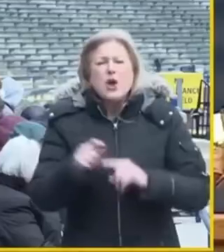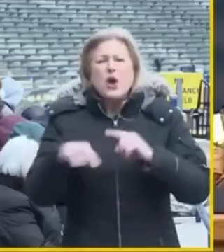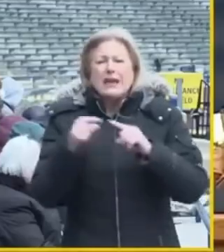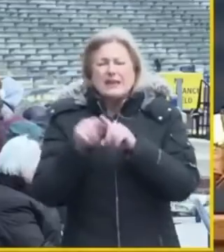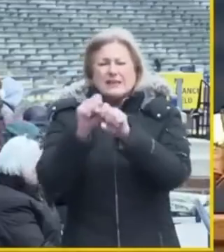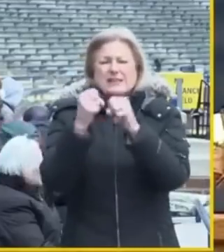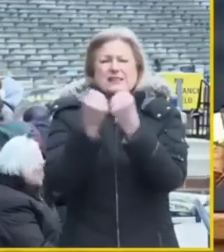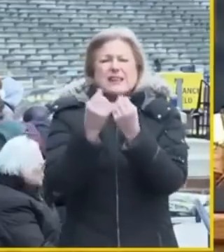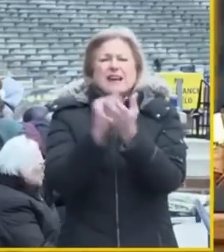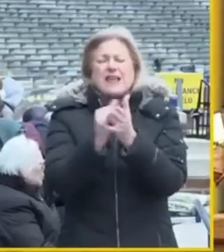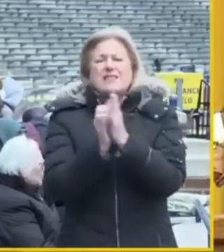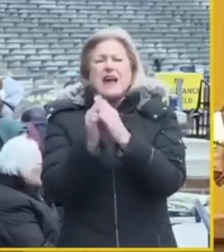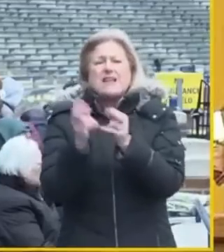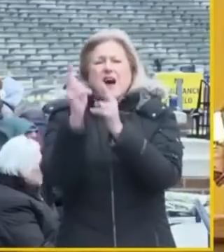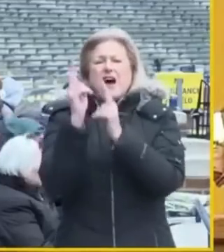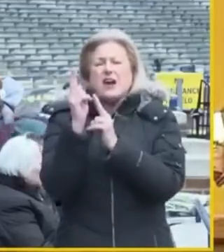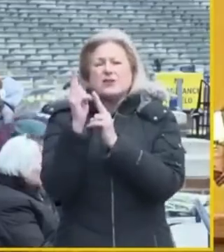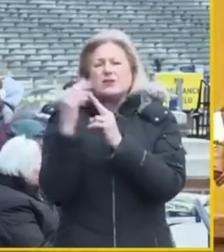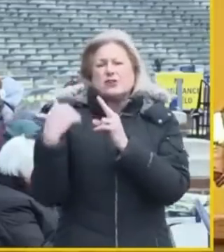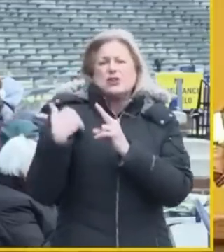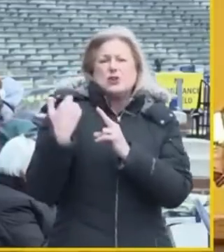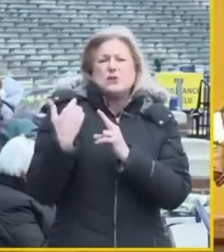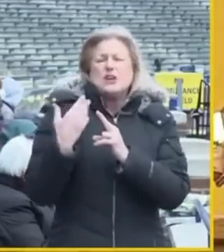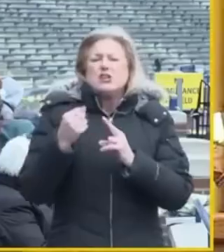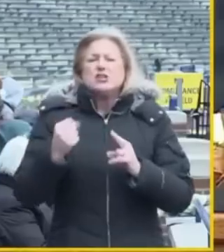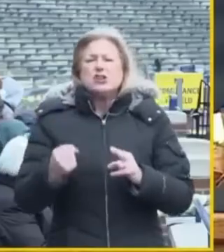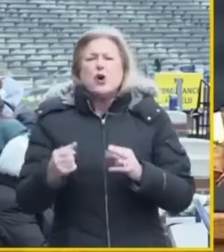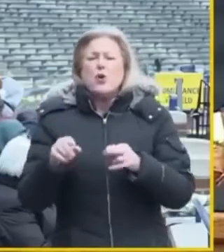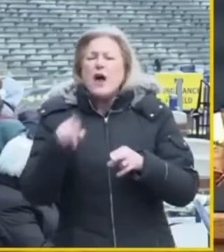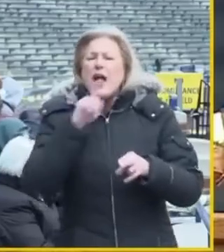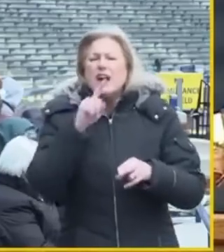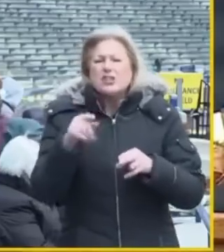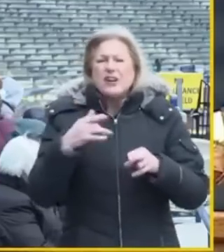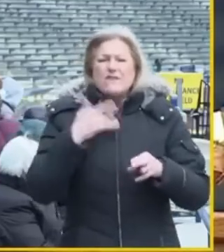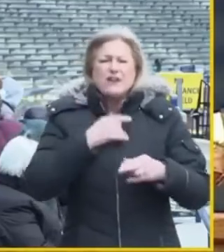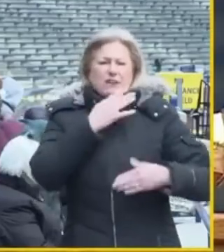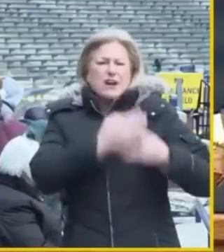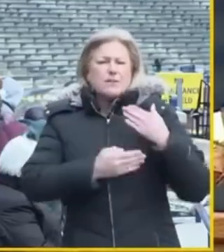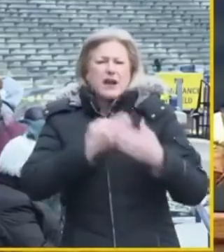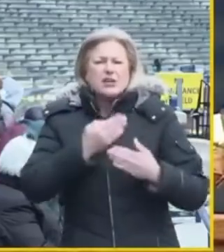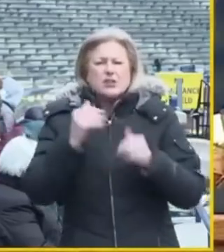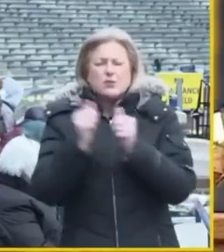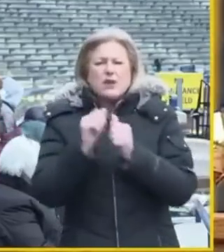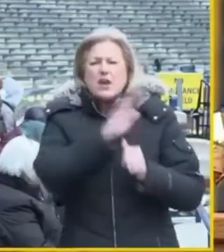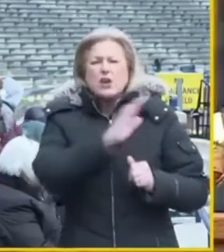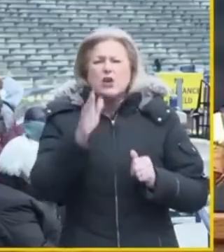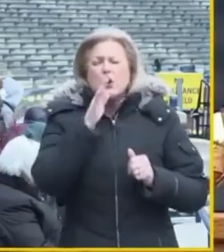So be compassionate and gentle with your parents as they navigate their own futures,